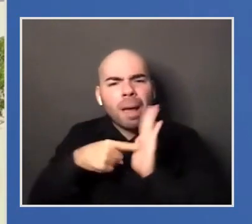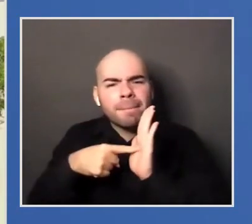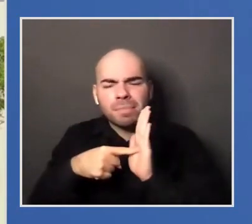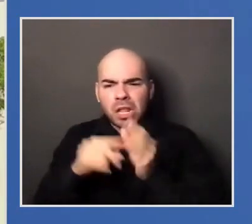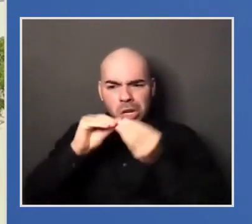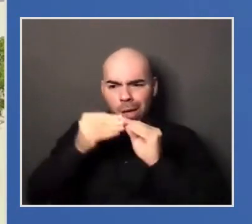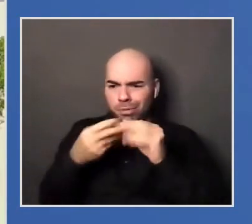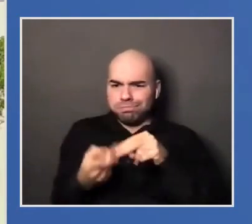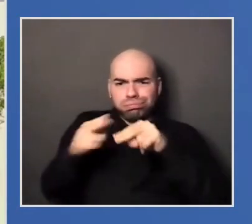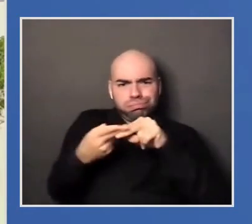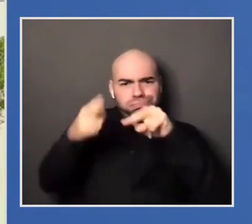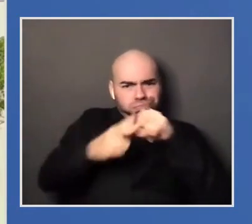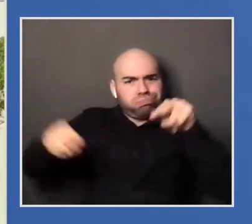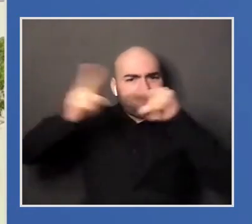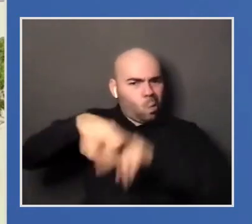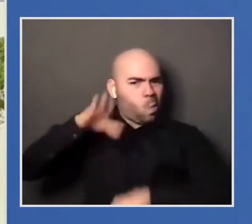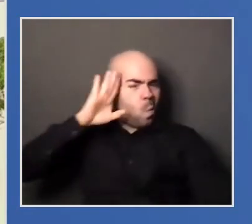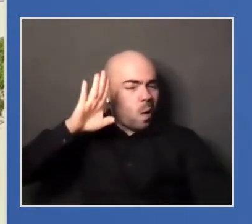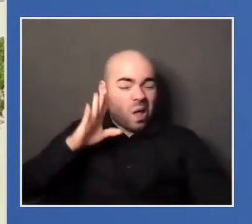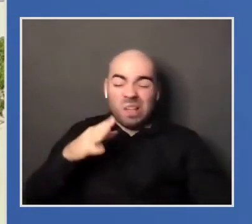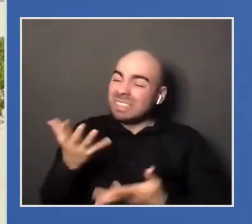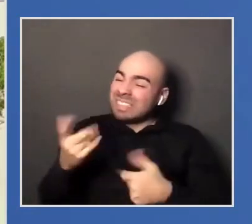THEY CARE SO MUCH ARE DEPARTING HUNDREDS OF CUBANS AND VENEZUELANS BACK TO THEIR